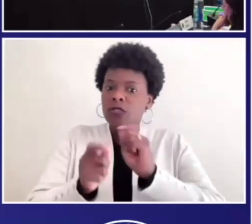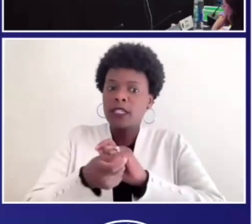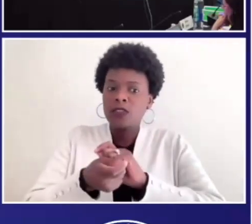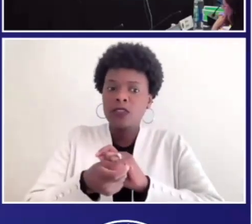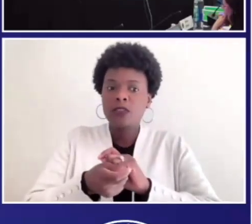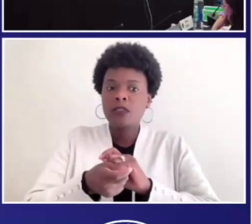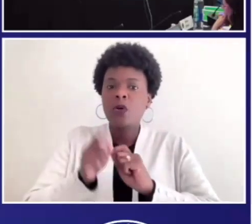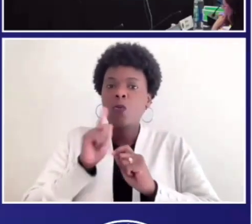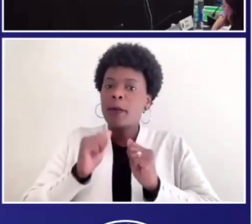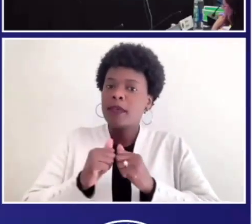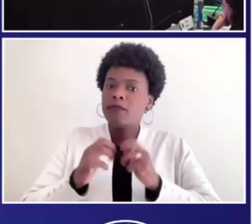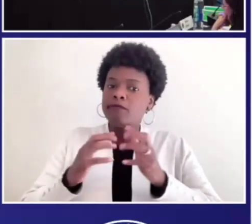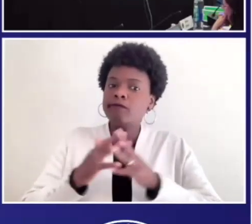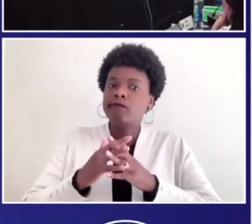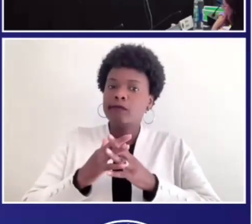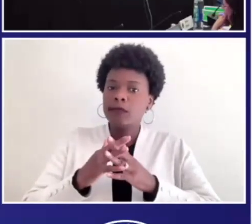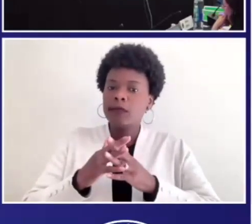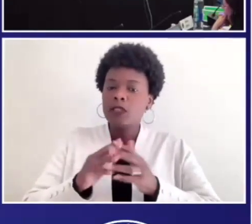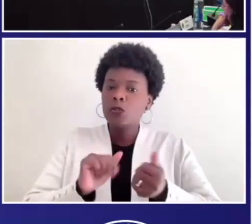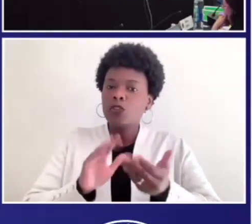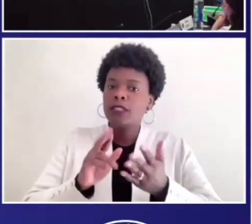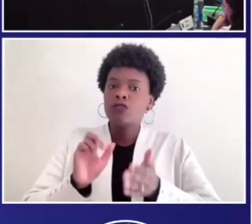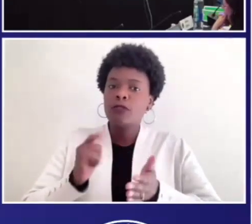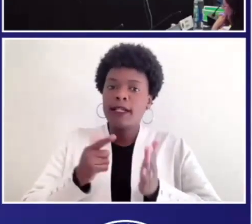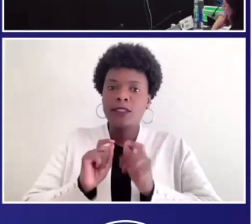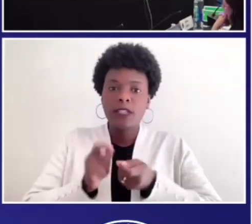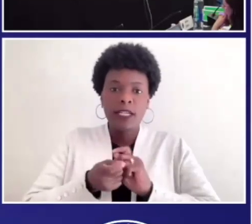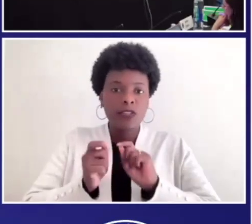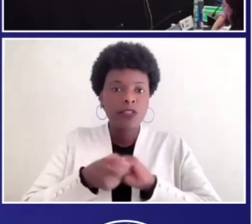regulatory changes, we will continue to work with our servicers in that way.